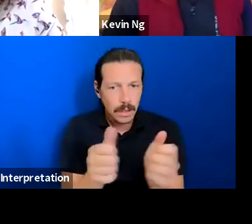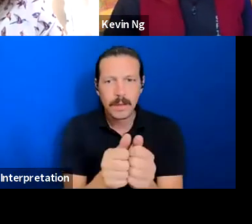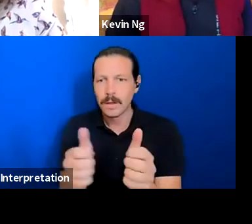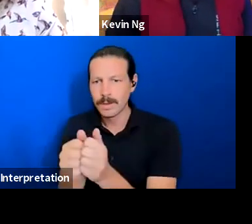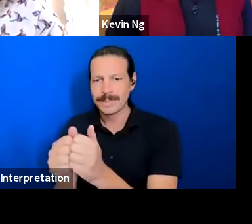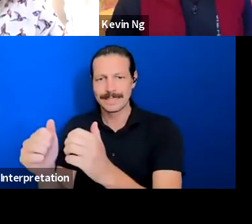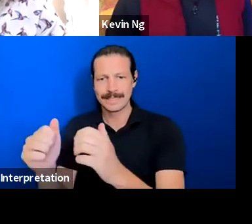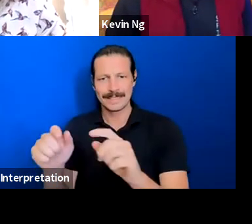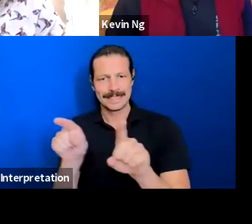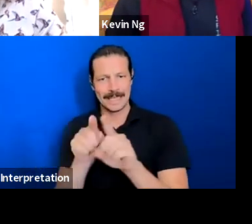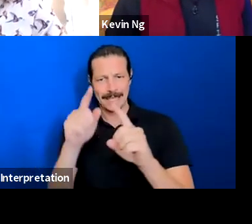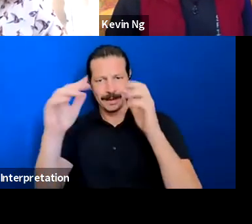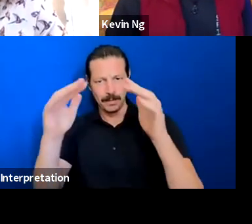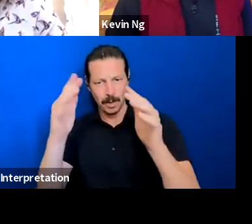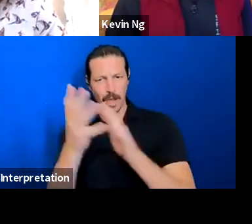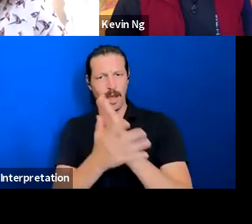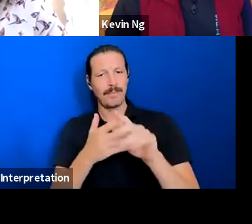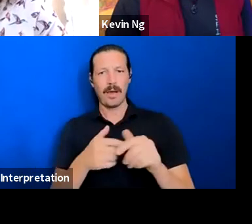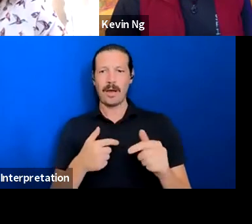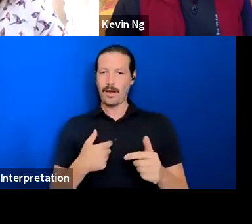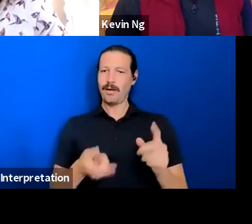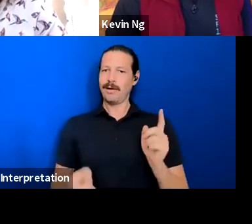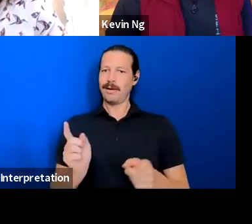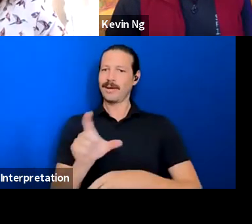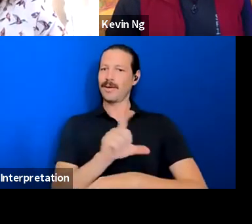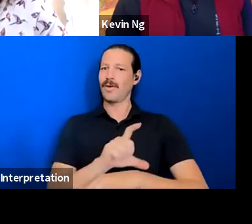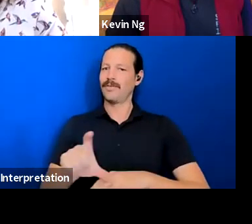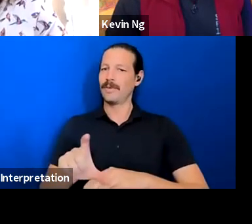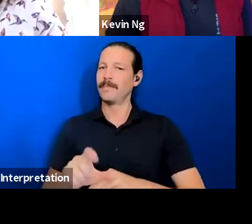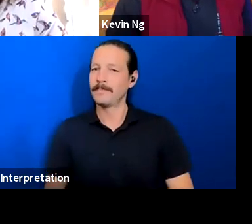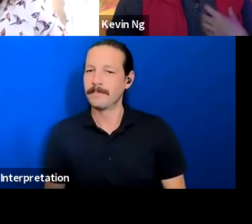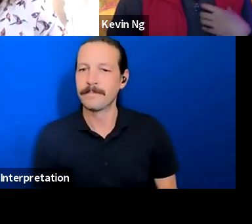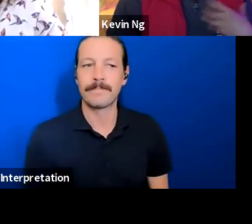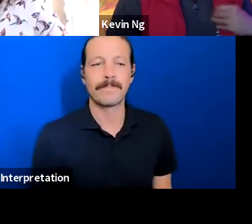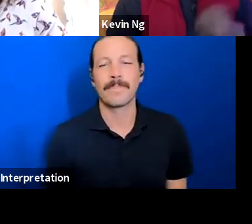Yeah, so I think that was really good in terms of how I felt, but you definitely do,